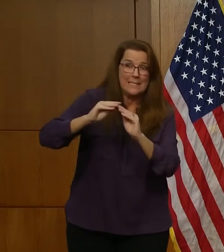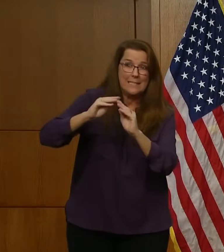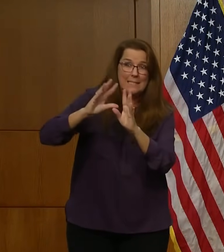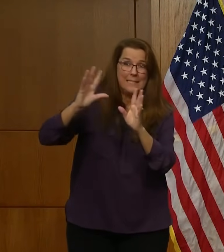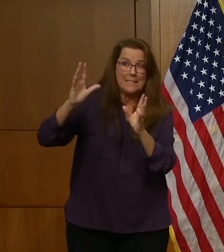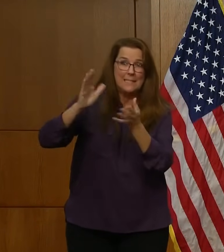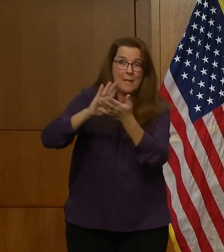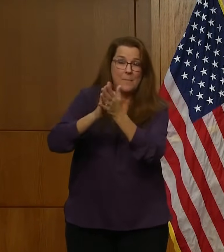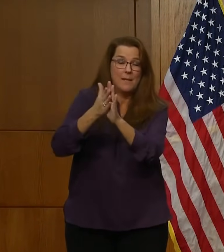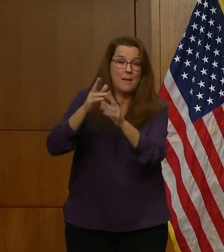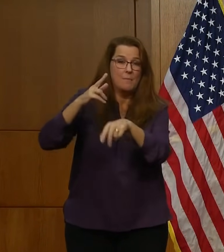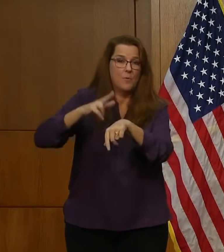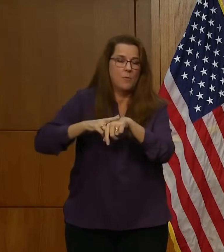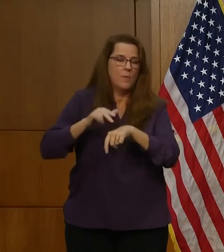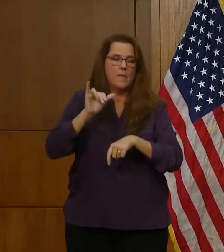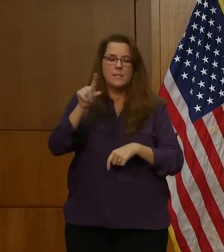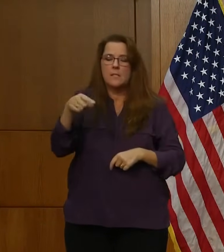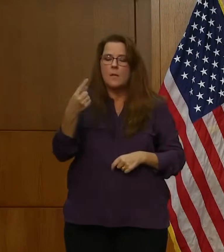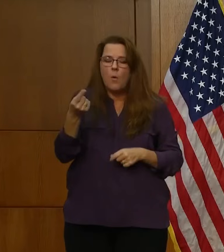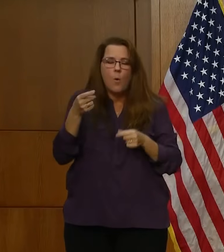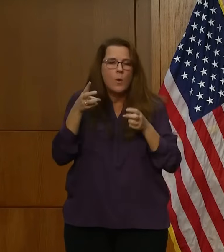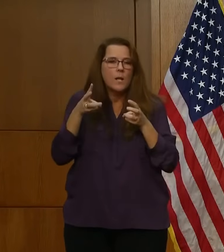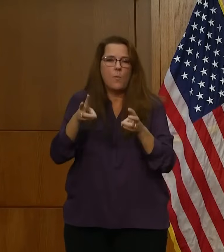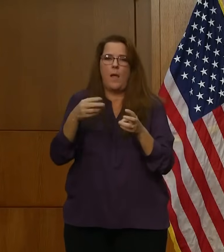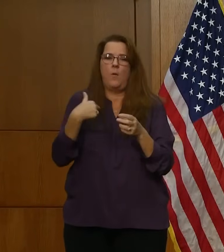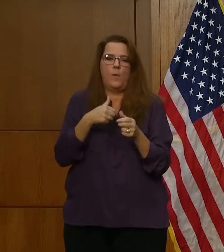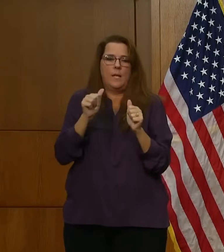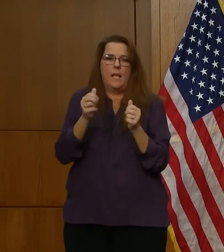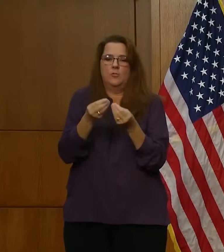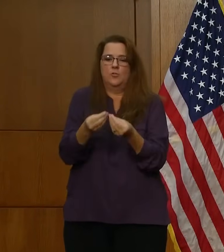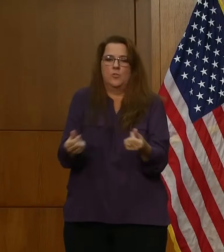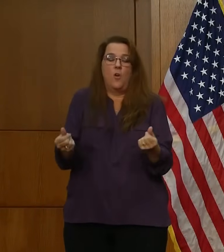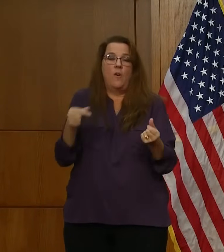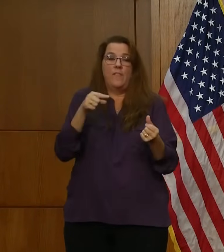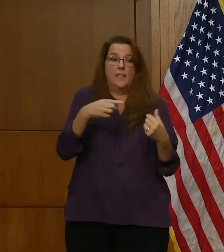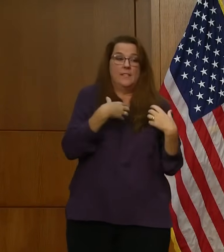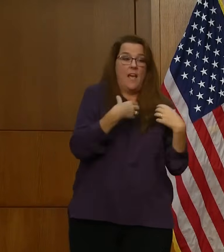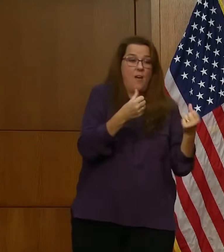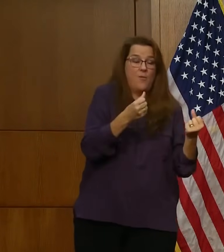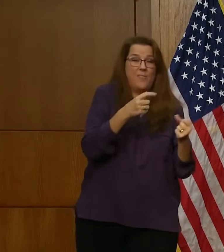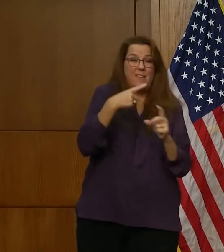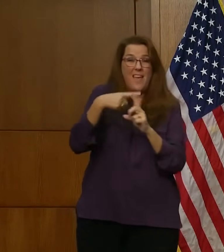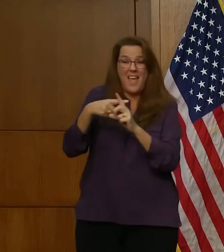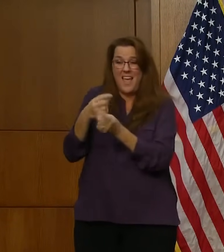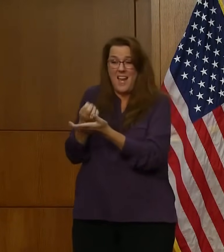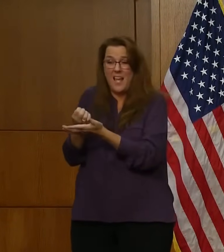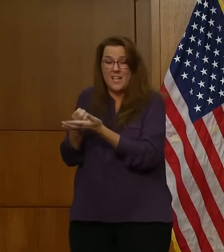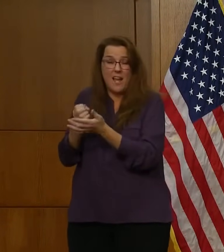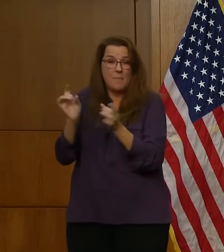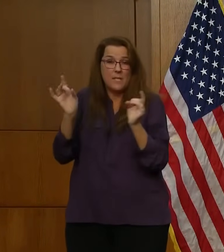THIS VERY LONG AND DARK TUNNEL.